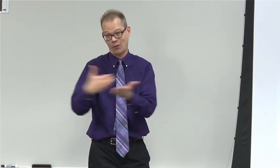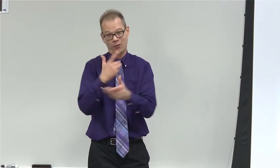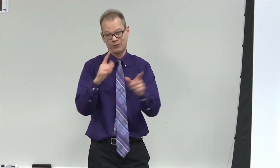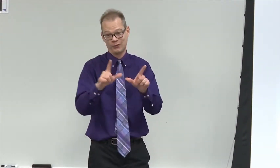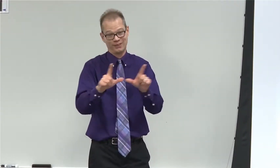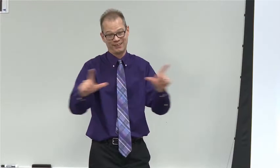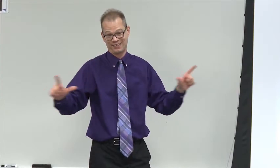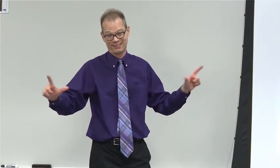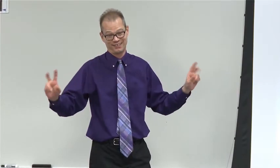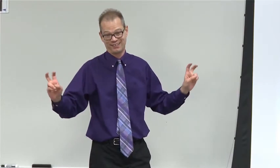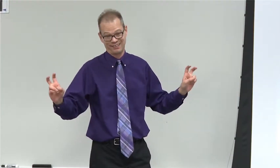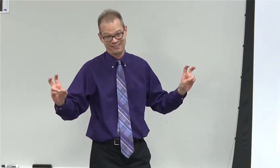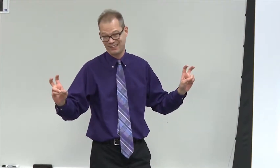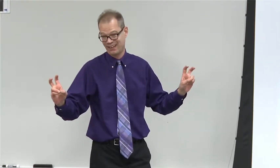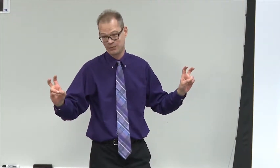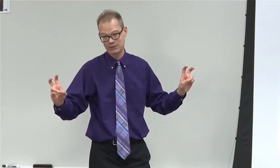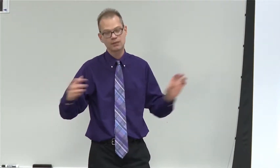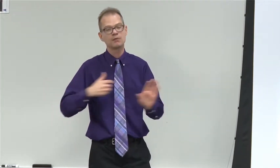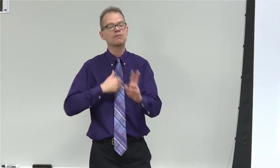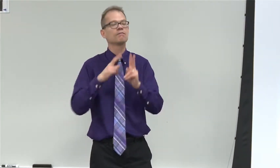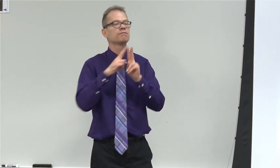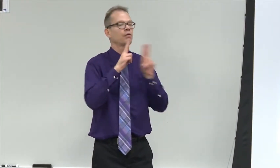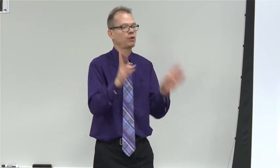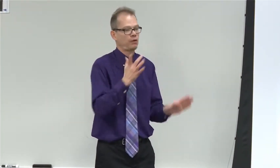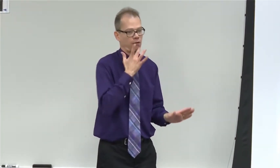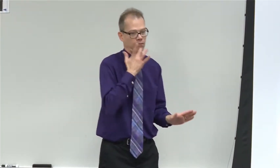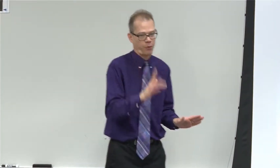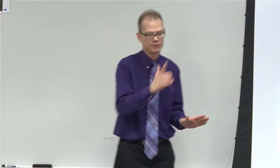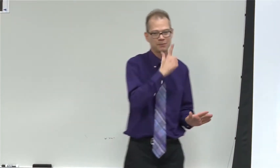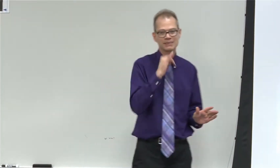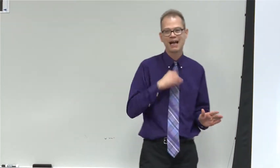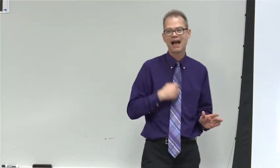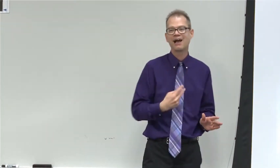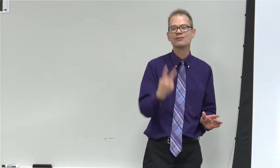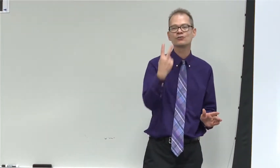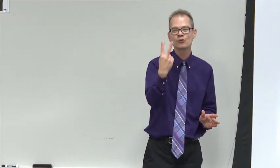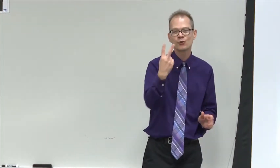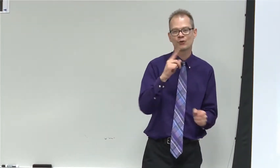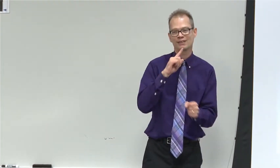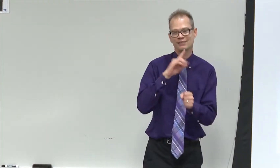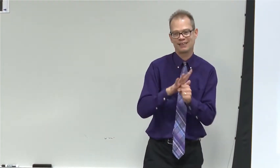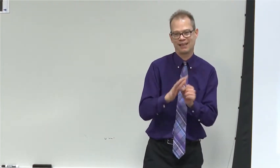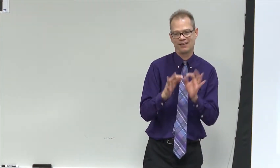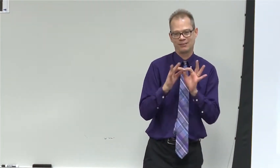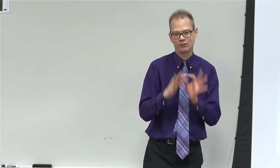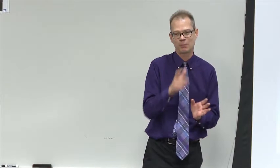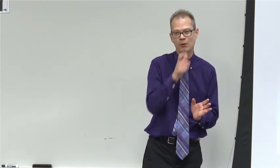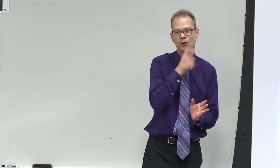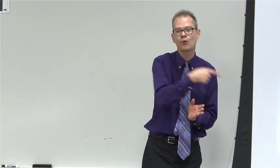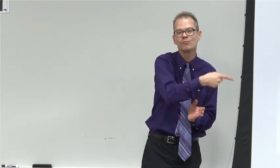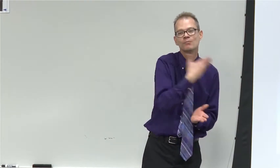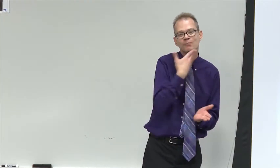I had to learn a whole new language. Very fortunately, I had two dedicated interpreters